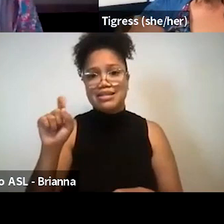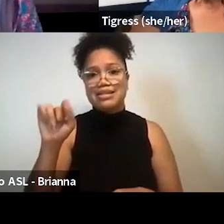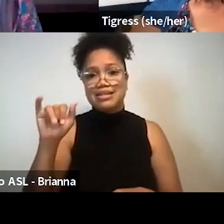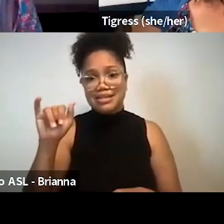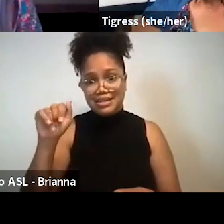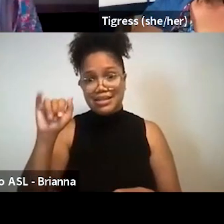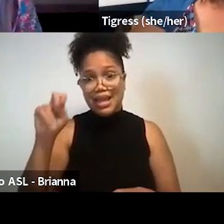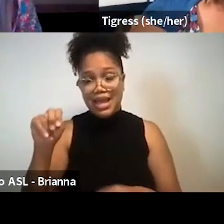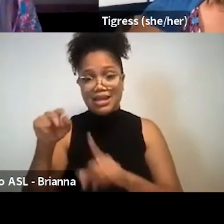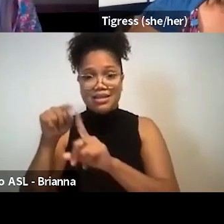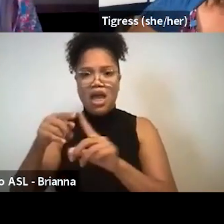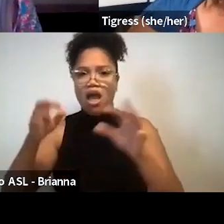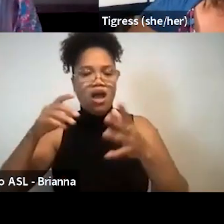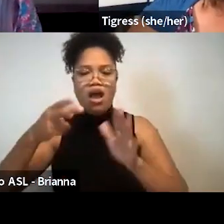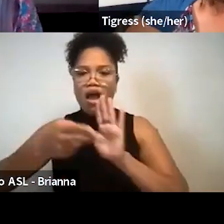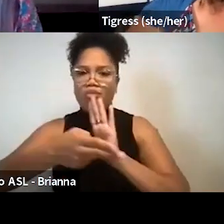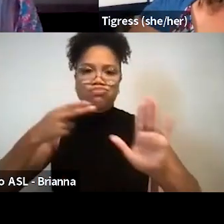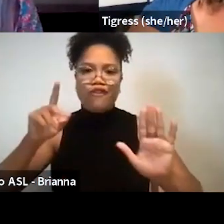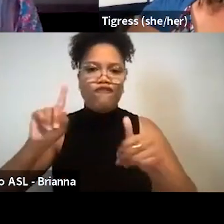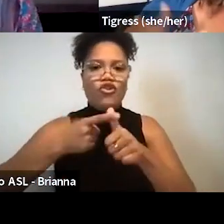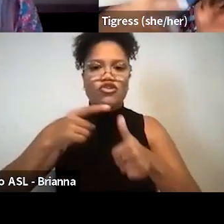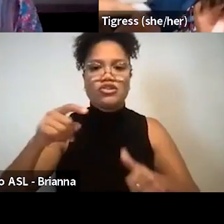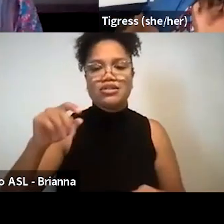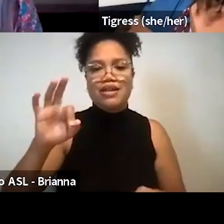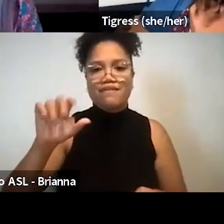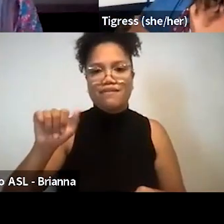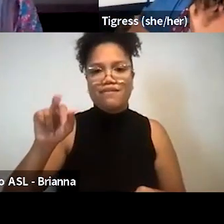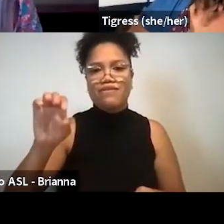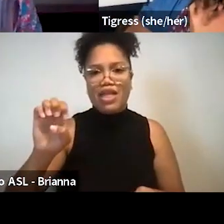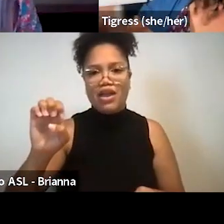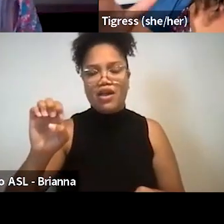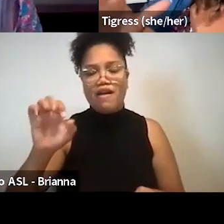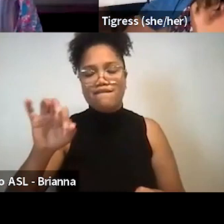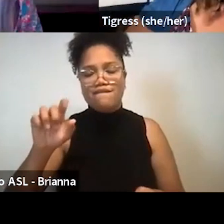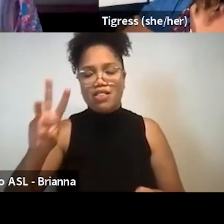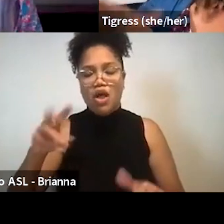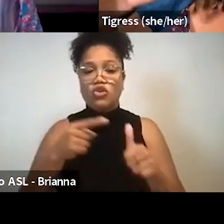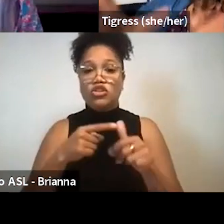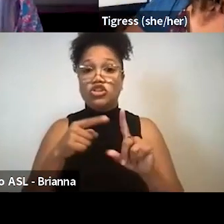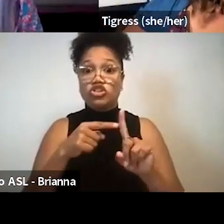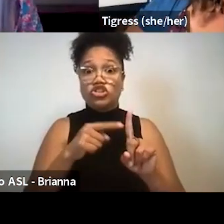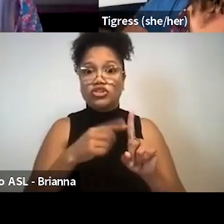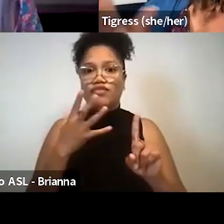Many of you will know Reagan for her work around medical discrimination, but you might not know that she has a long history